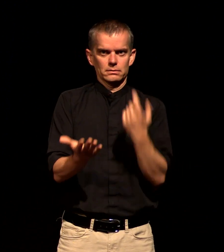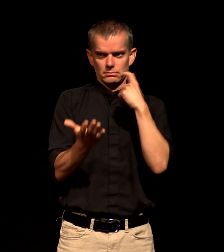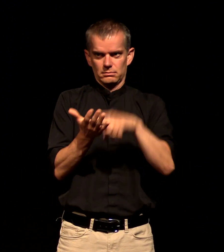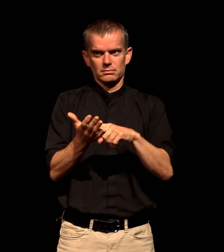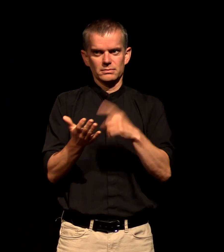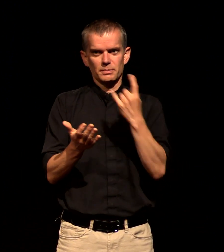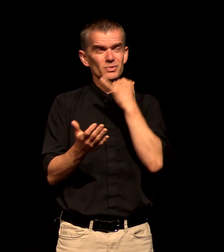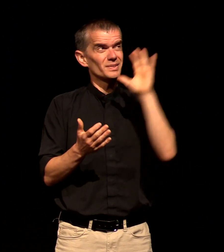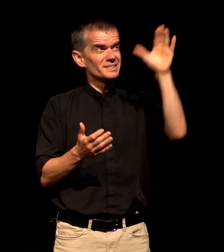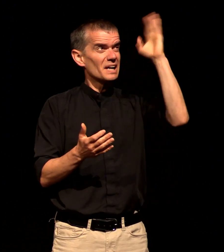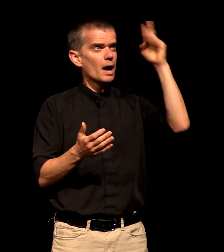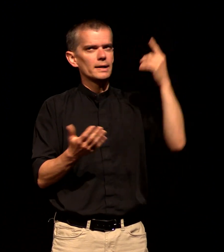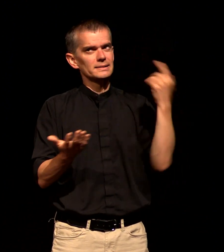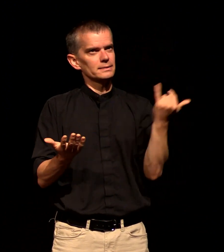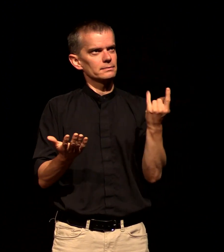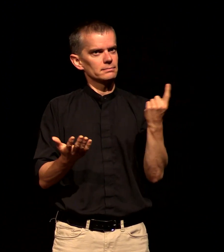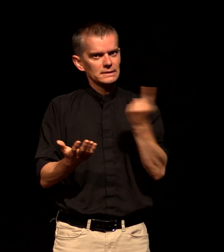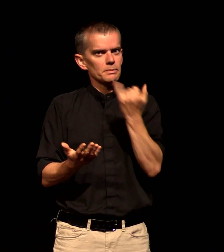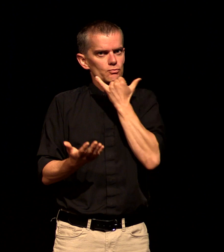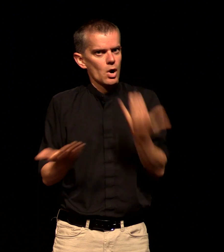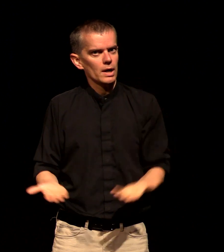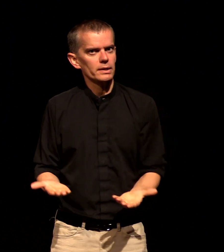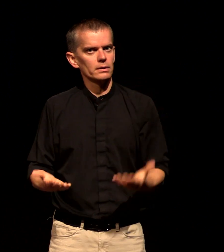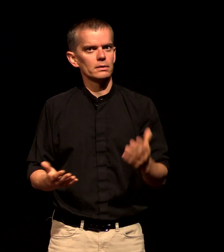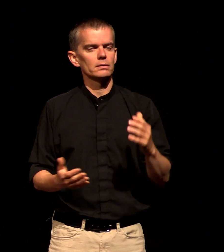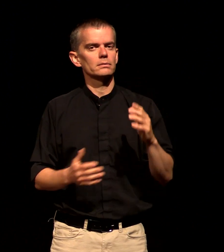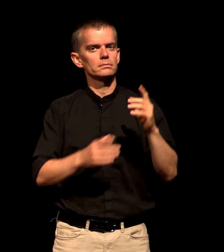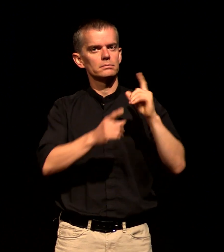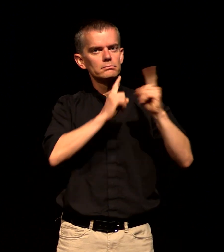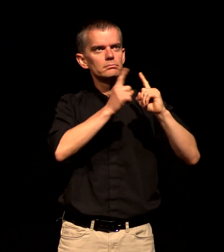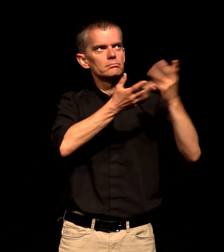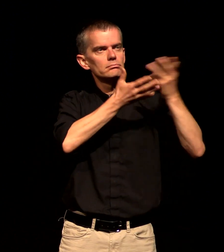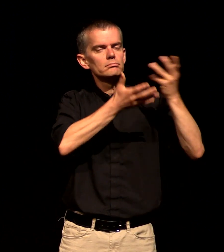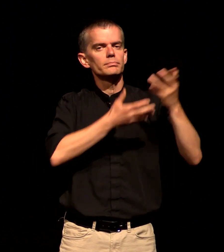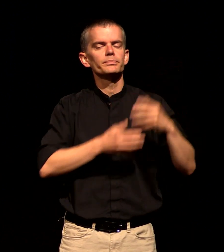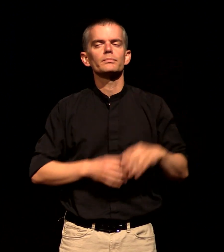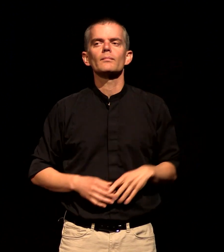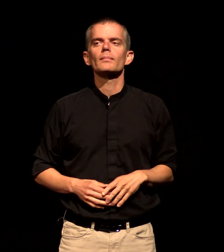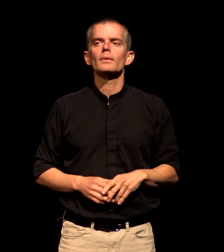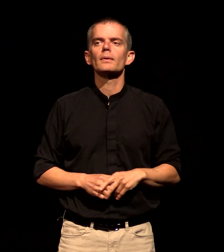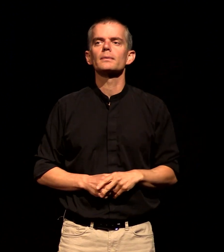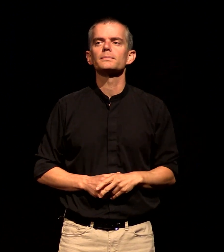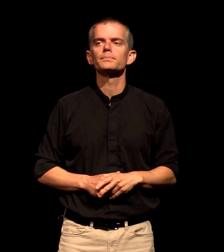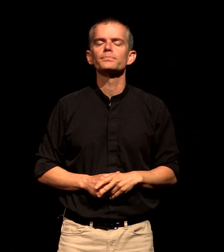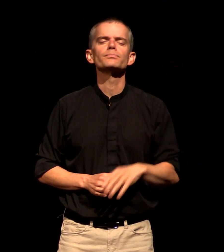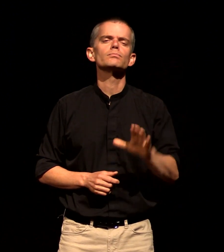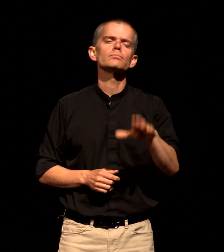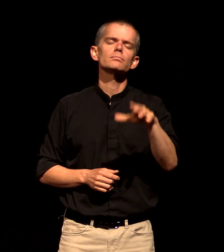Himself. Think about it with me. What is the appropriate response